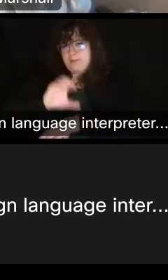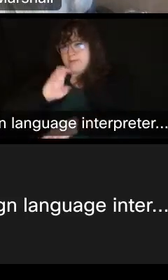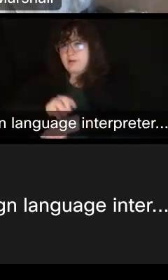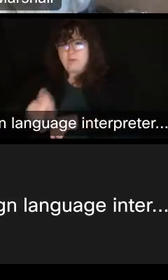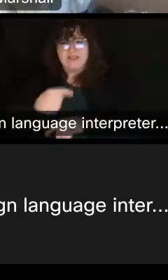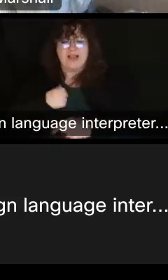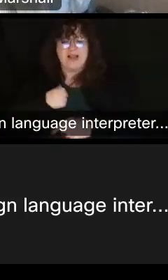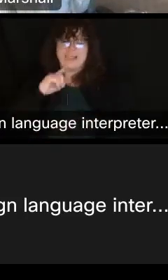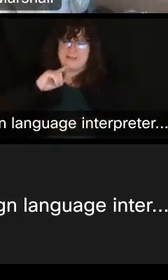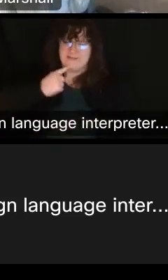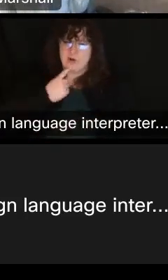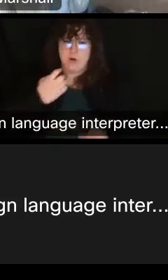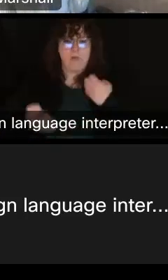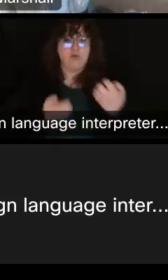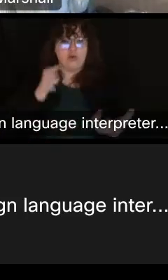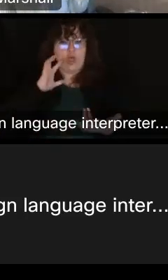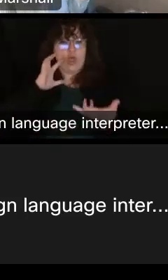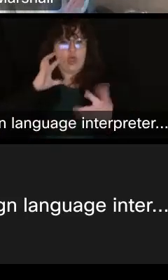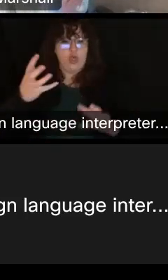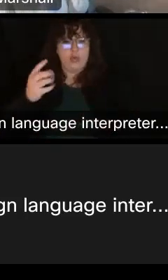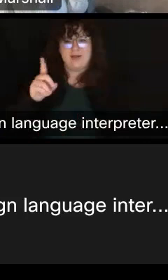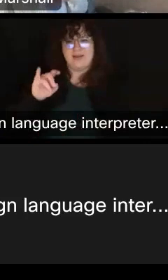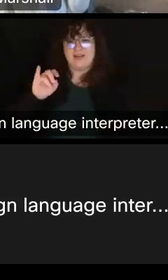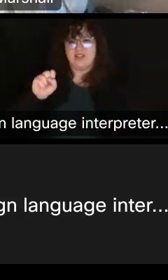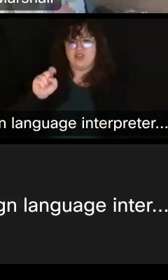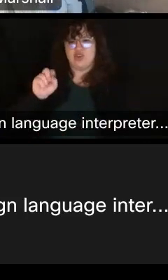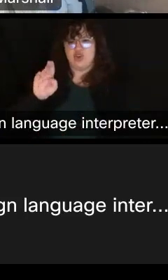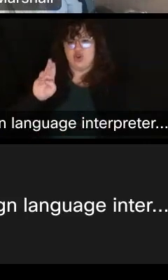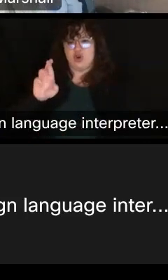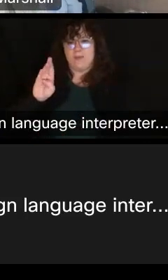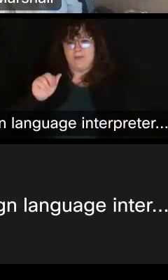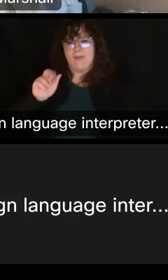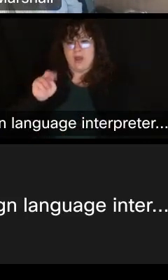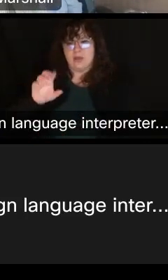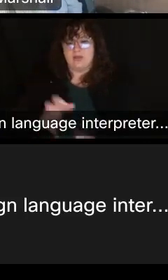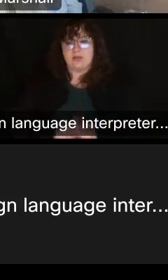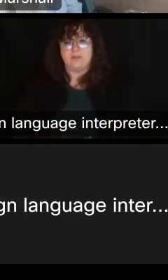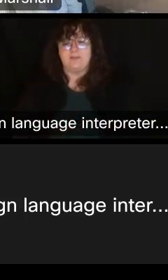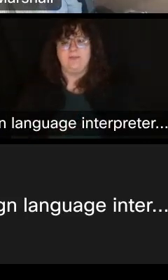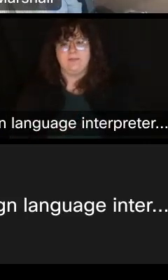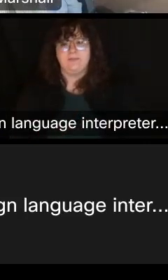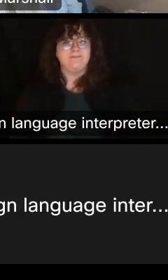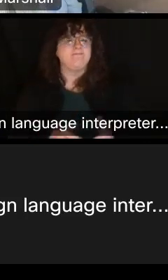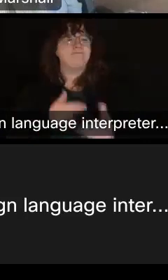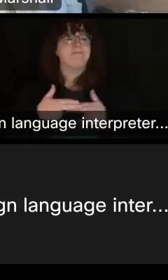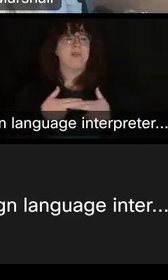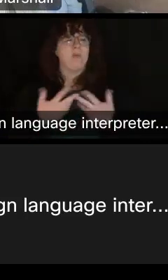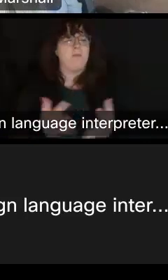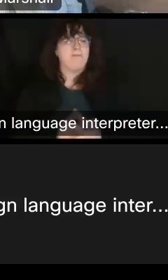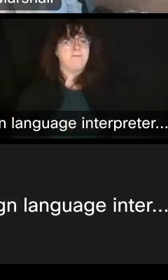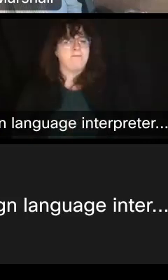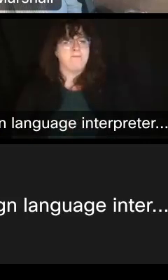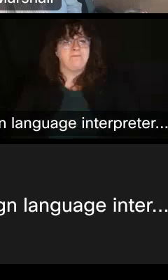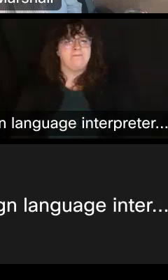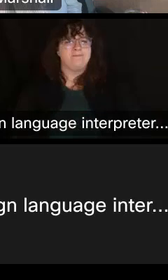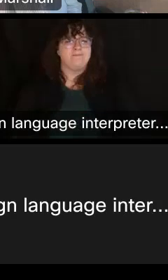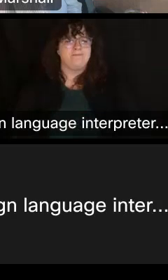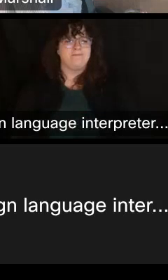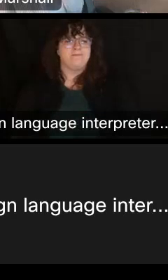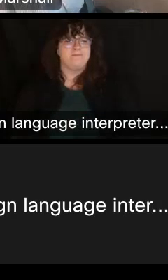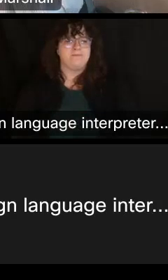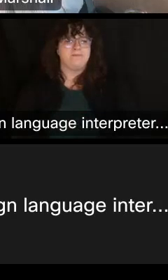that's one step up from an emotional disturbance. So, let's go and see what's on the next slide.